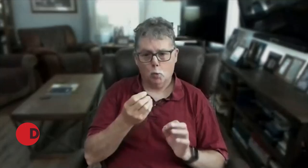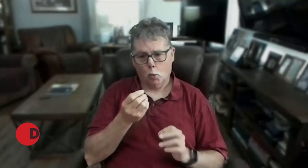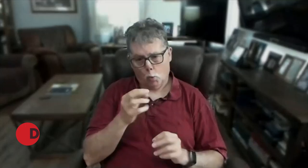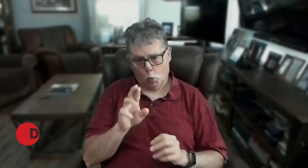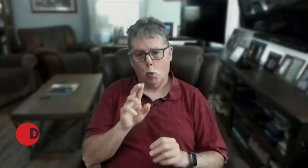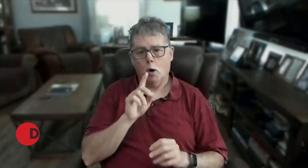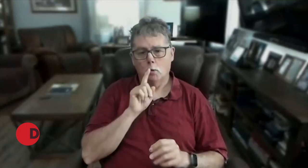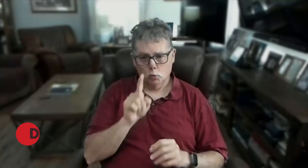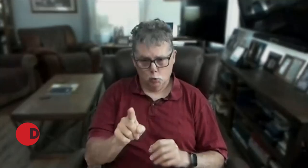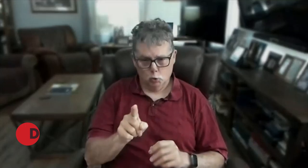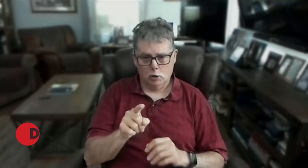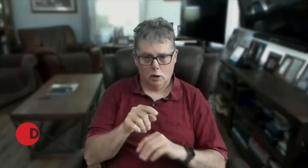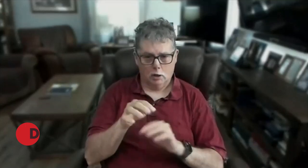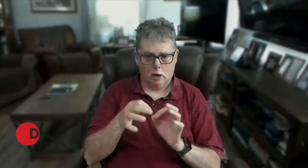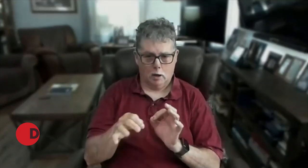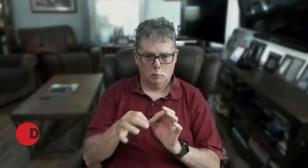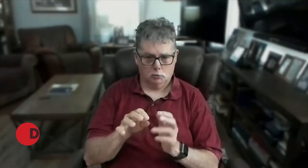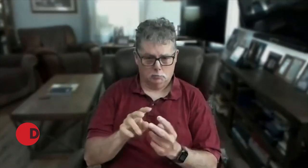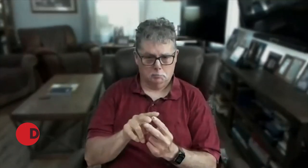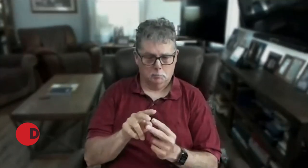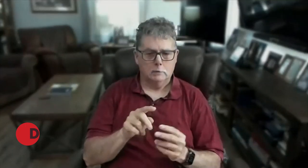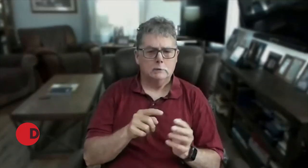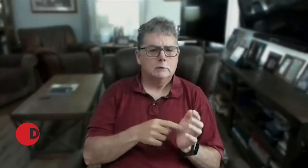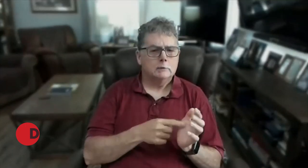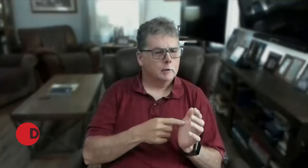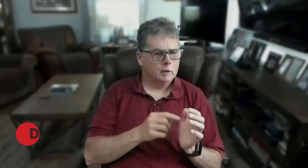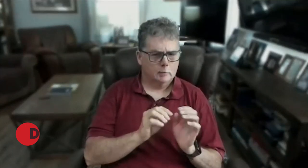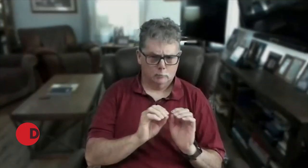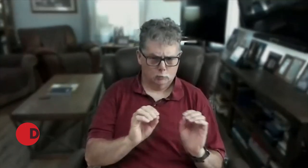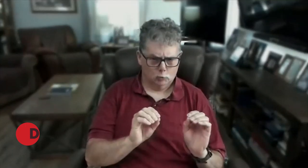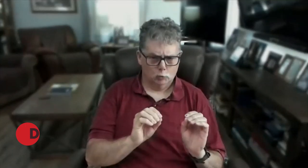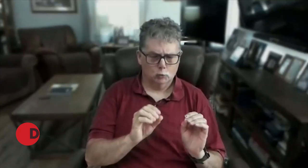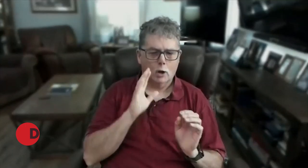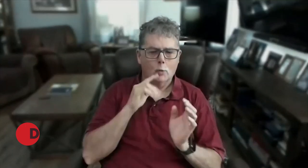Sometimes a video has no captions.